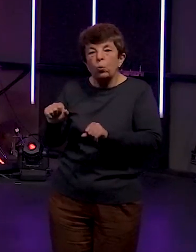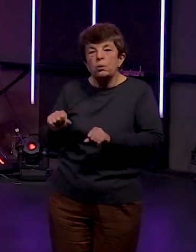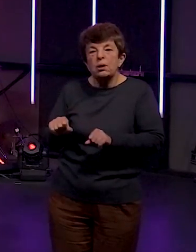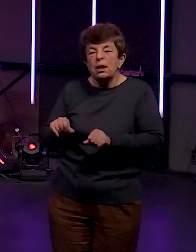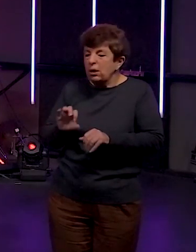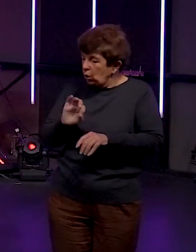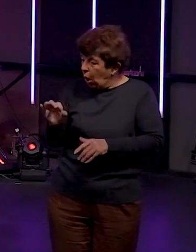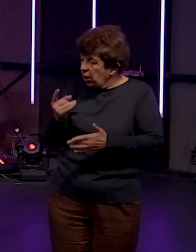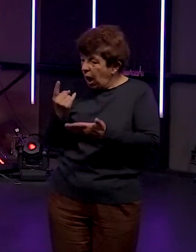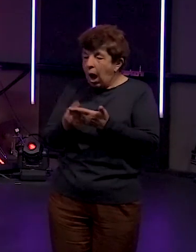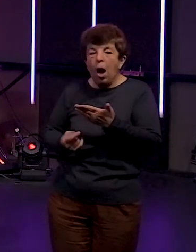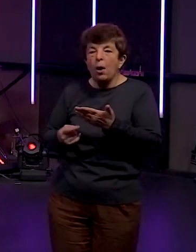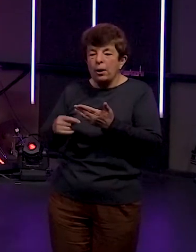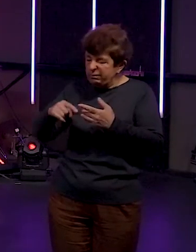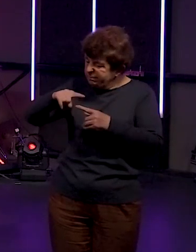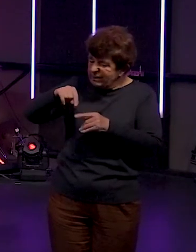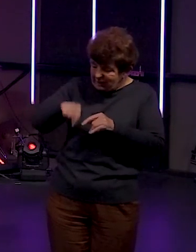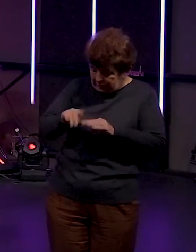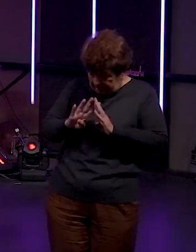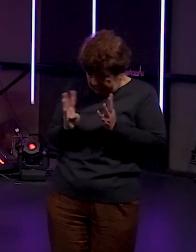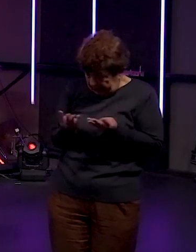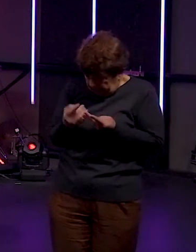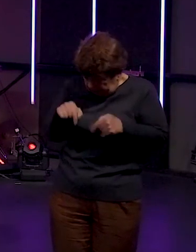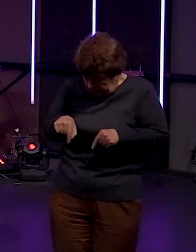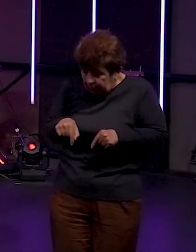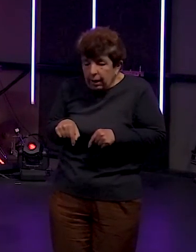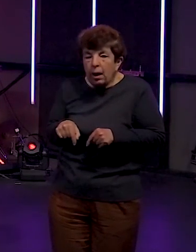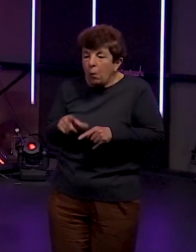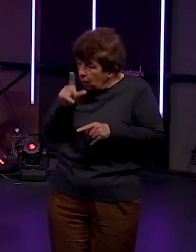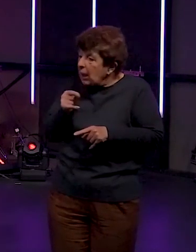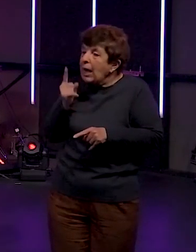than just light up the immediate surrounds we can see further into the